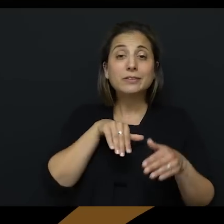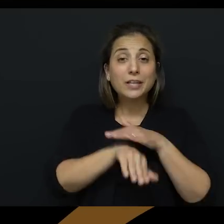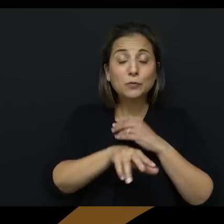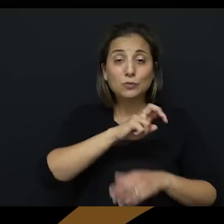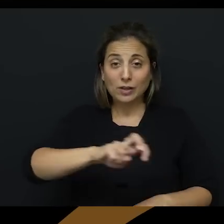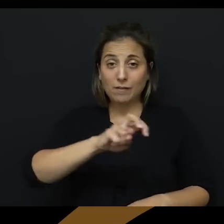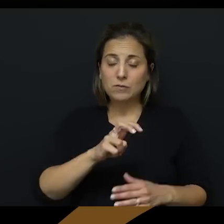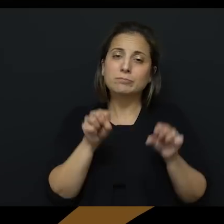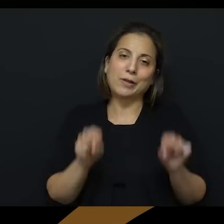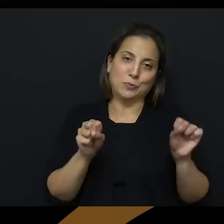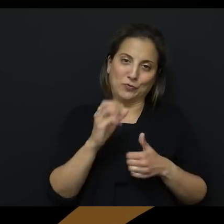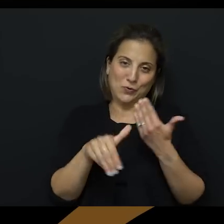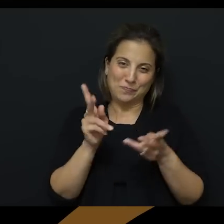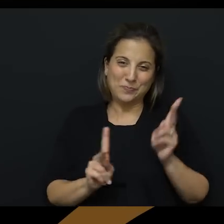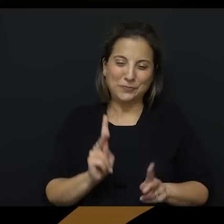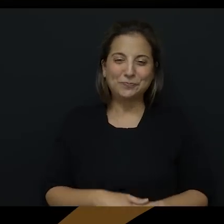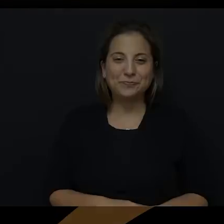every journey is possible for every traveler.